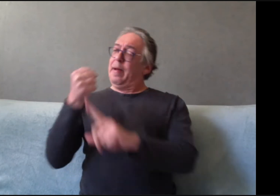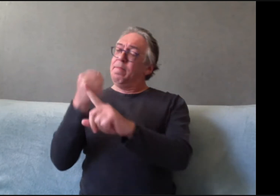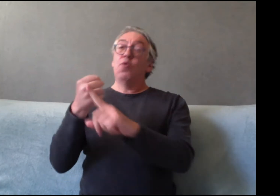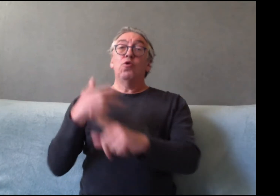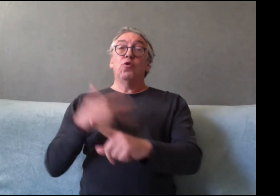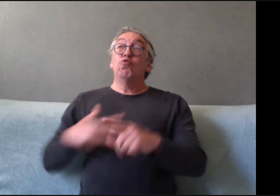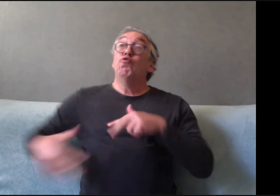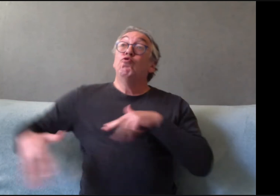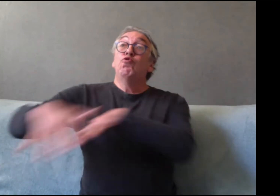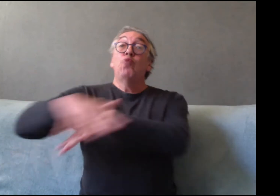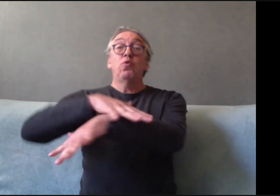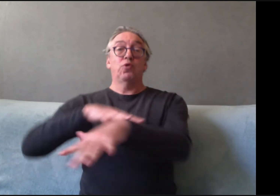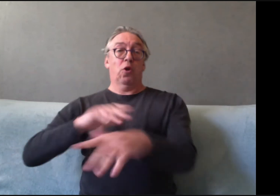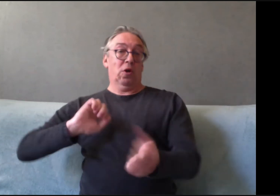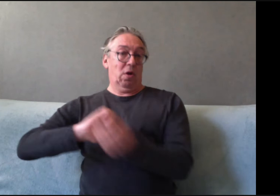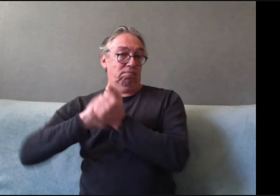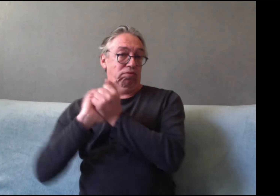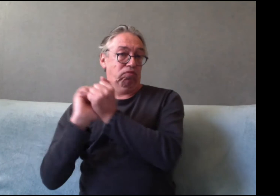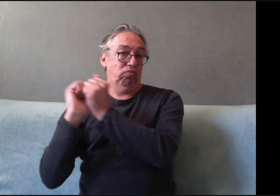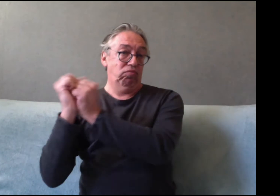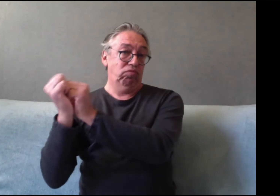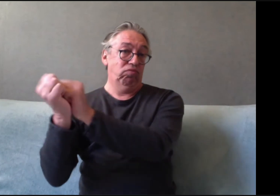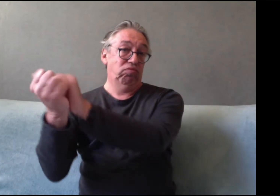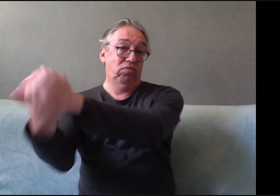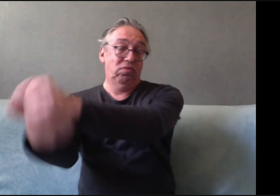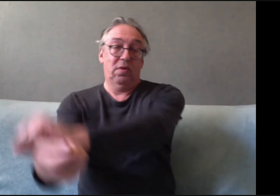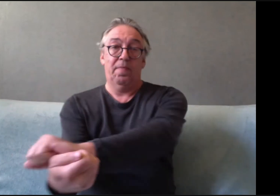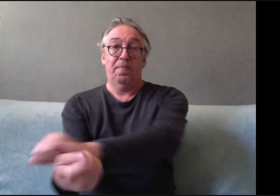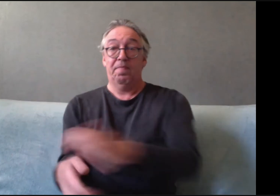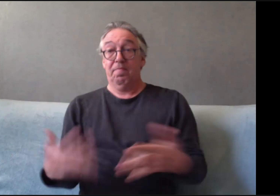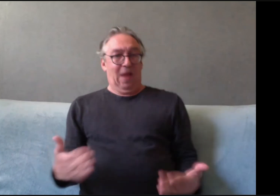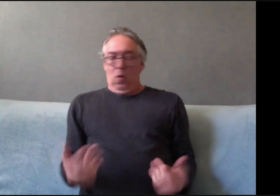the very urgent situations in a short time, but also...